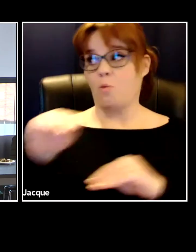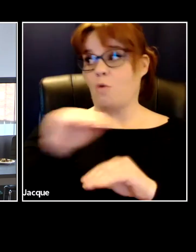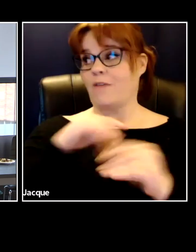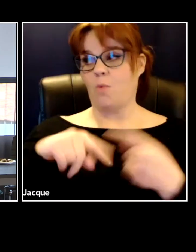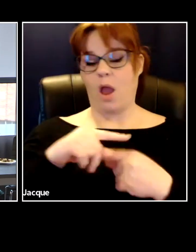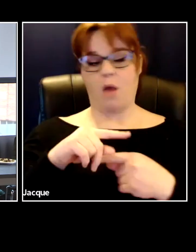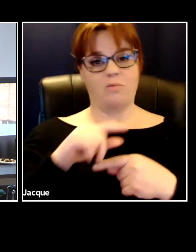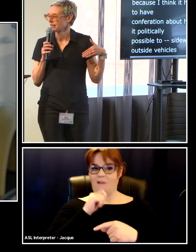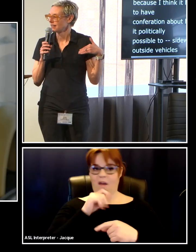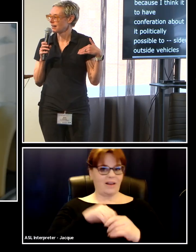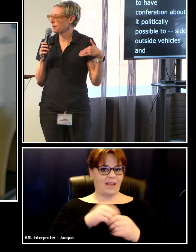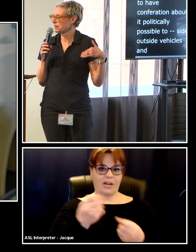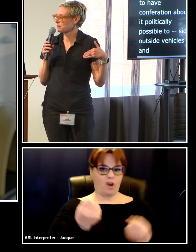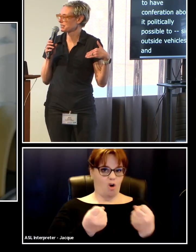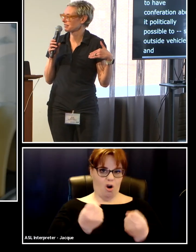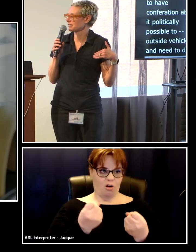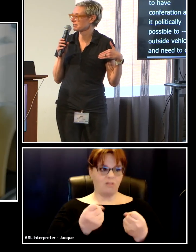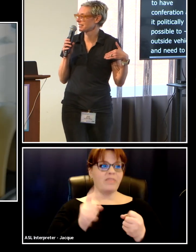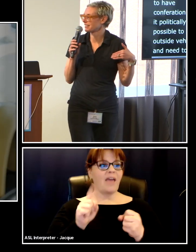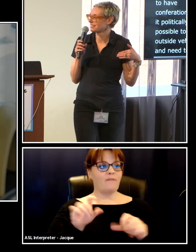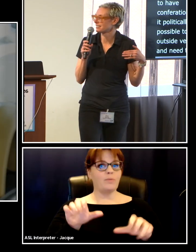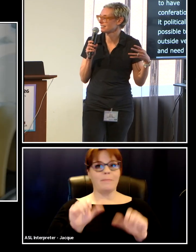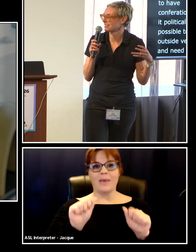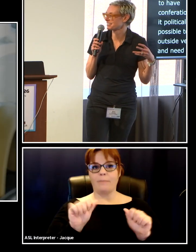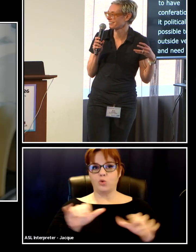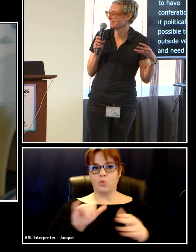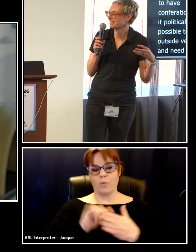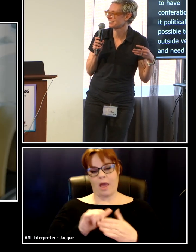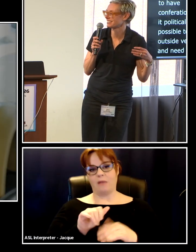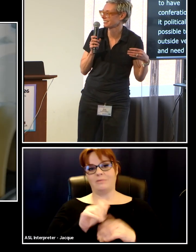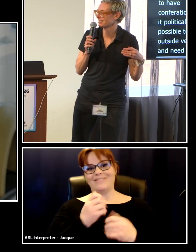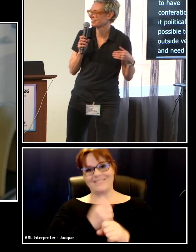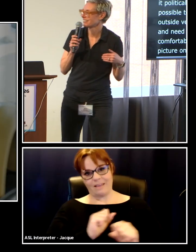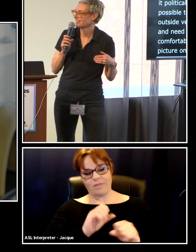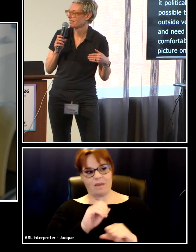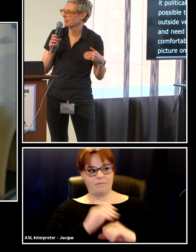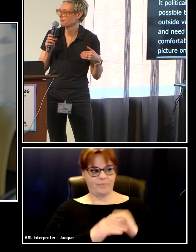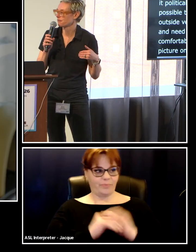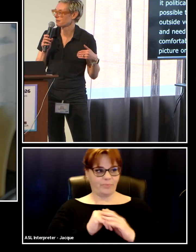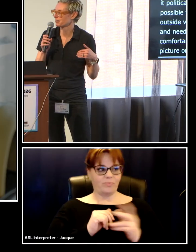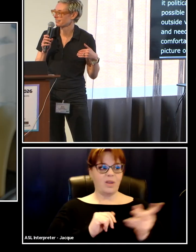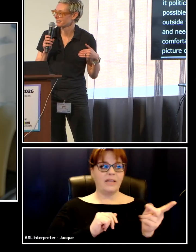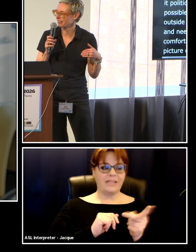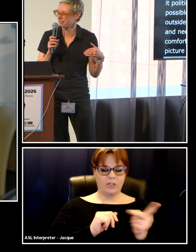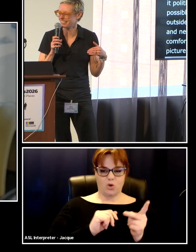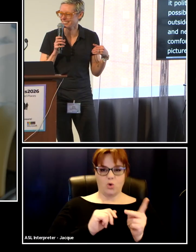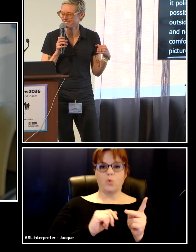and comfortably. Um this picture on the screen is uh Tiara and Cecilia um former co-workers,